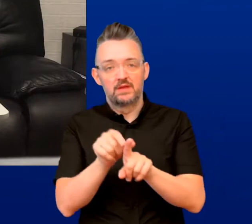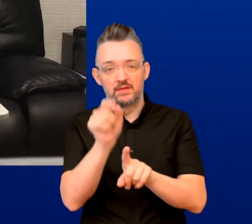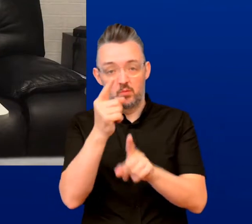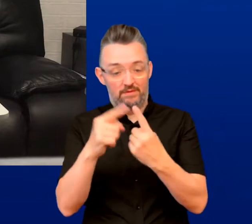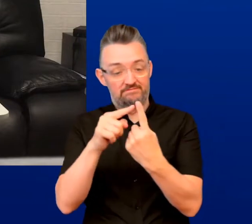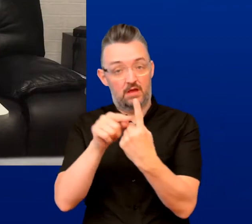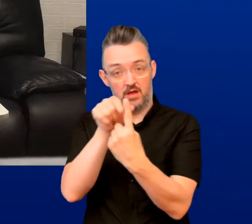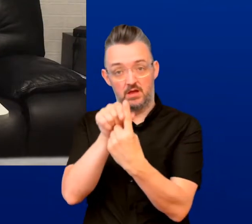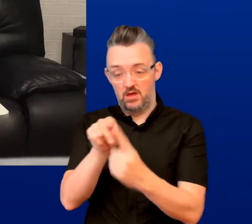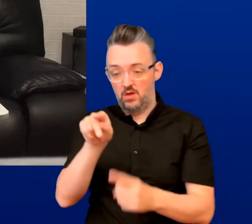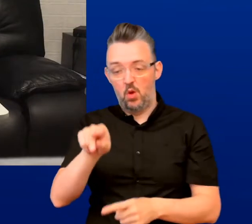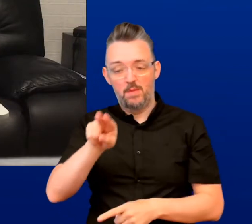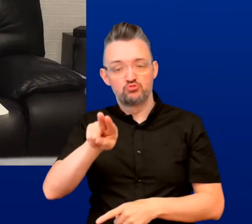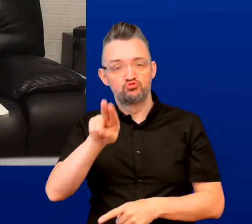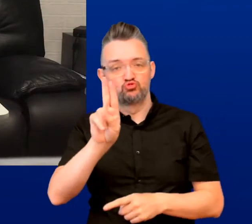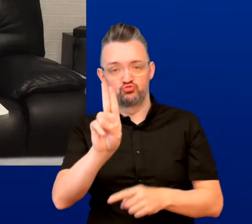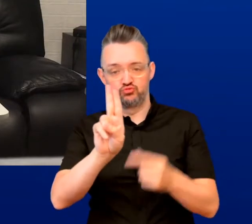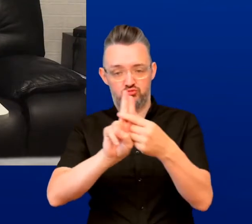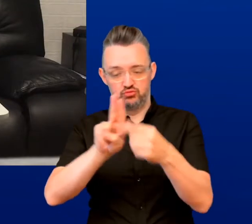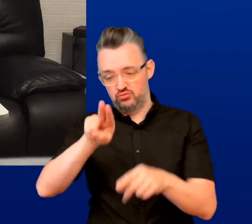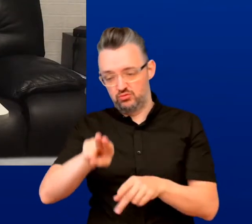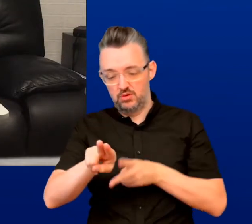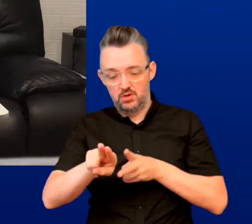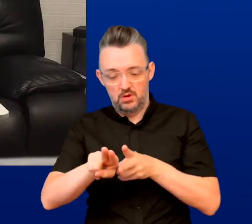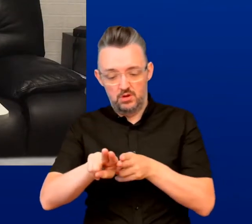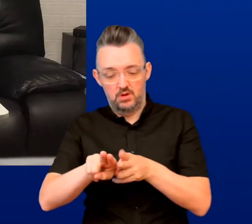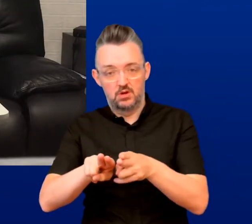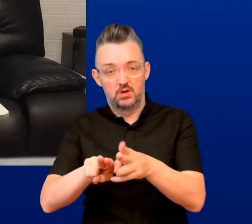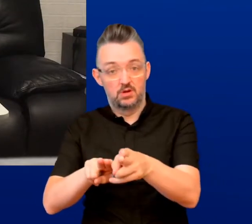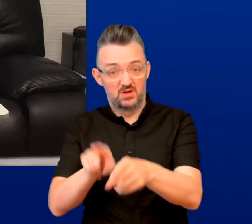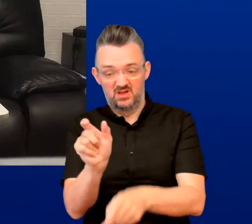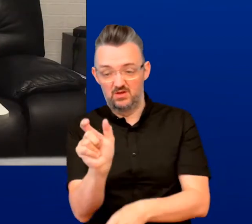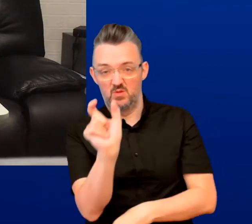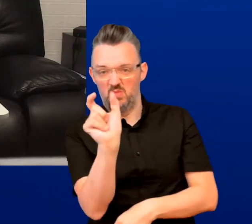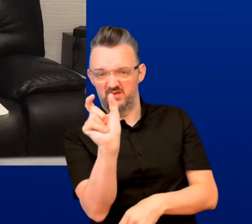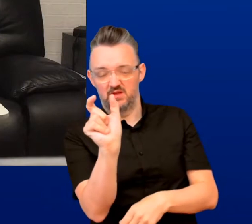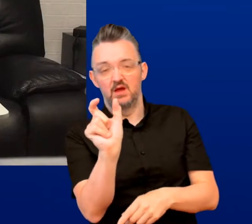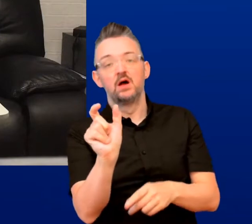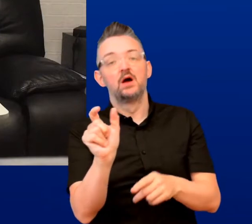for two fingers width. The one finger width paper will be for the smaller